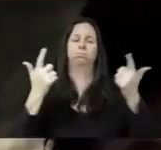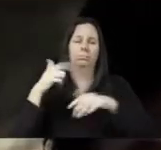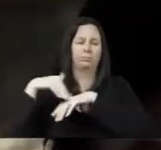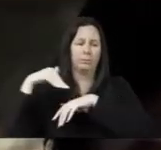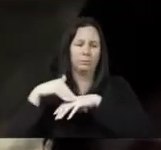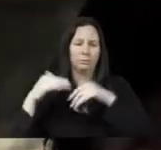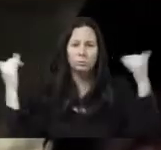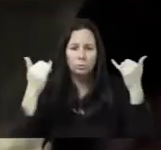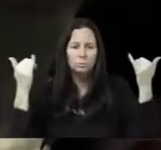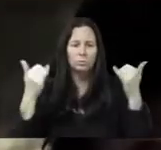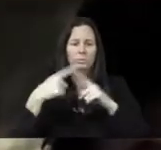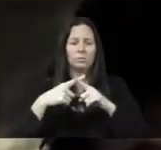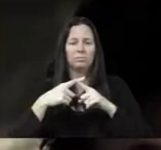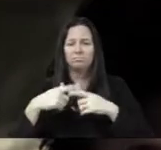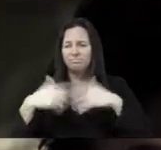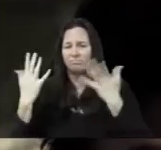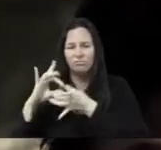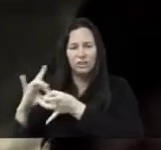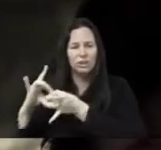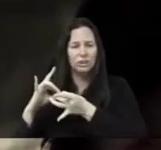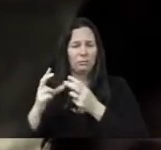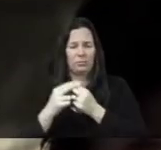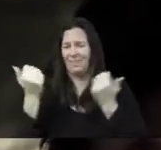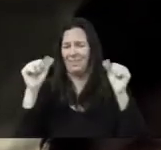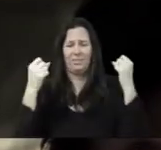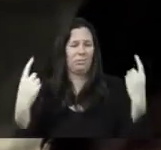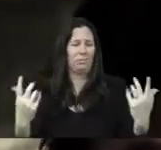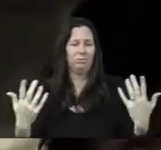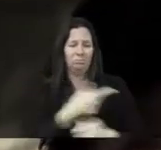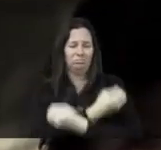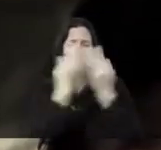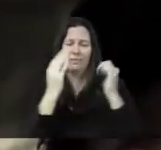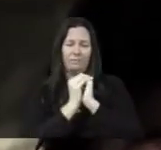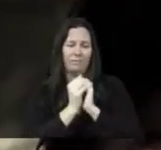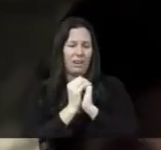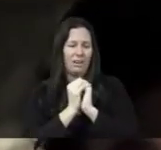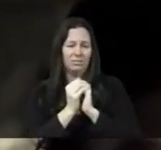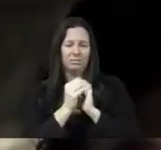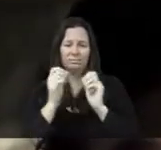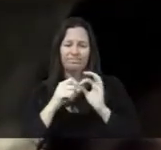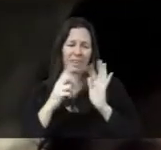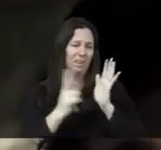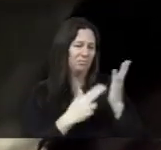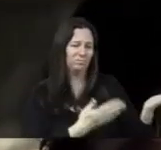socialising and having any relationships with anyone. He's got no friends at all, Ben.